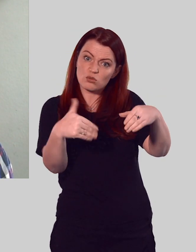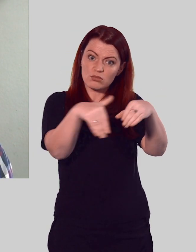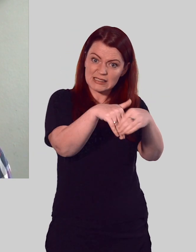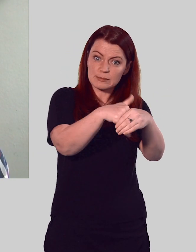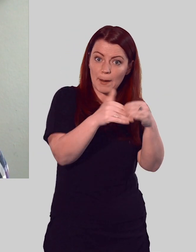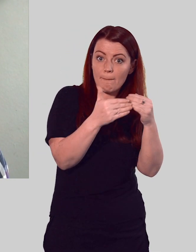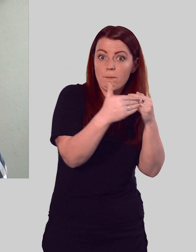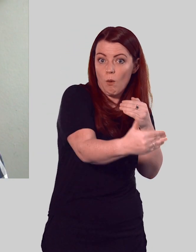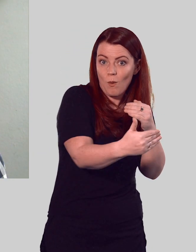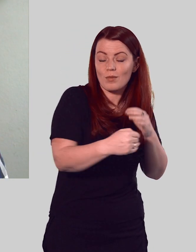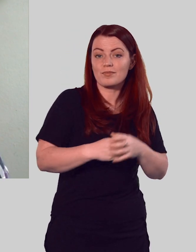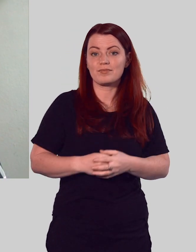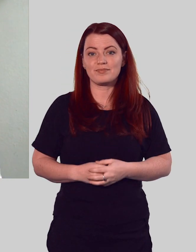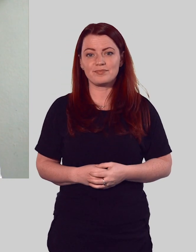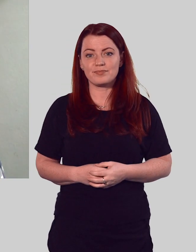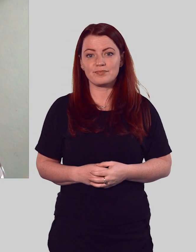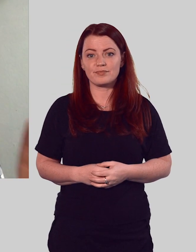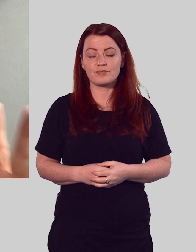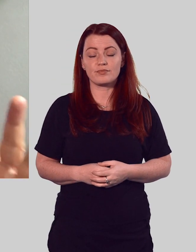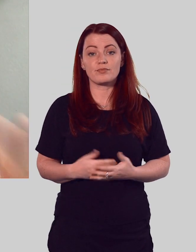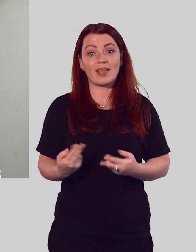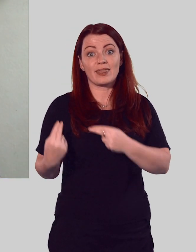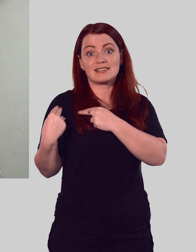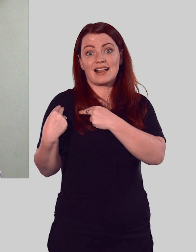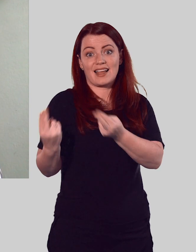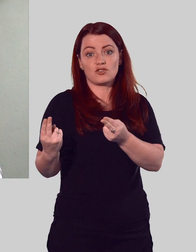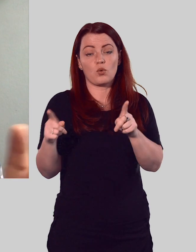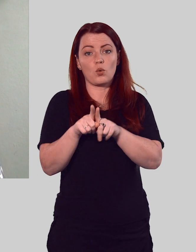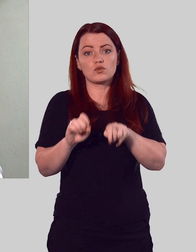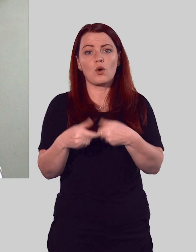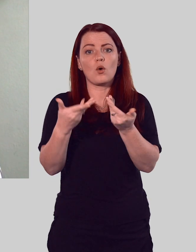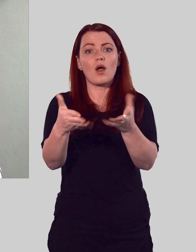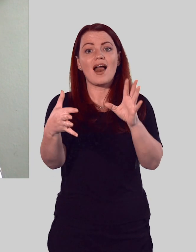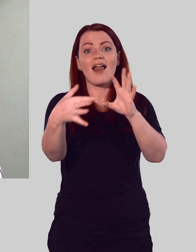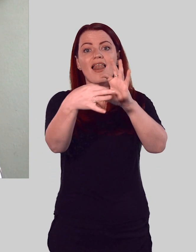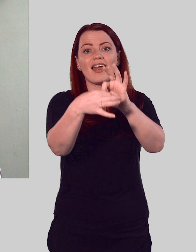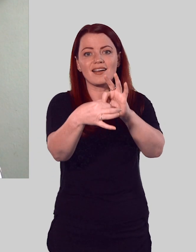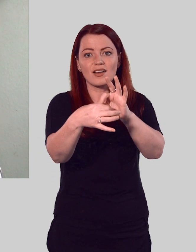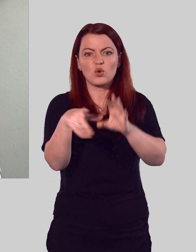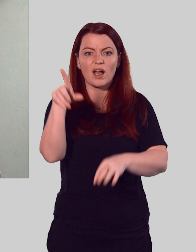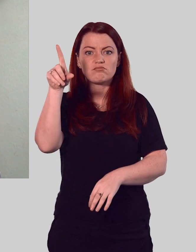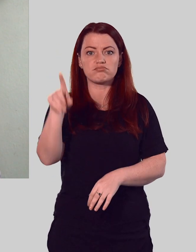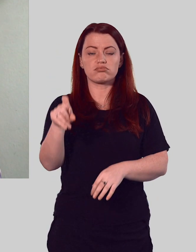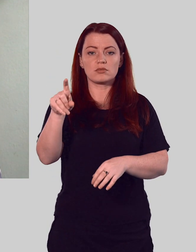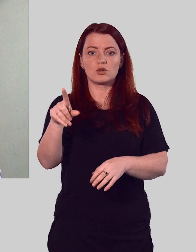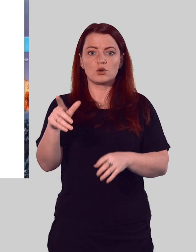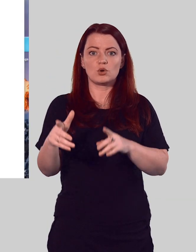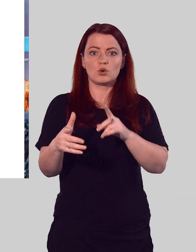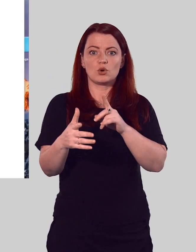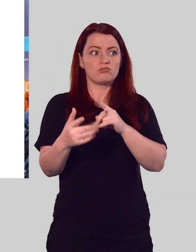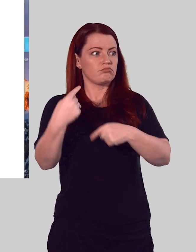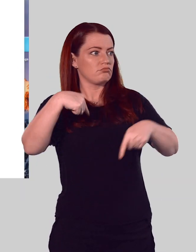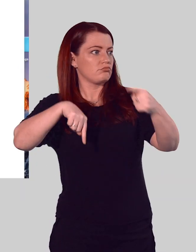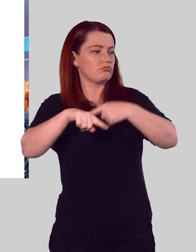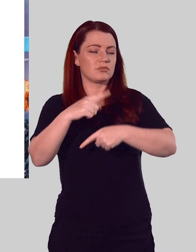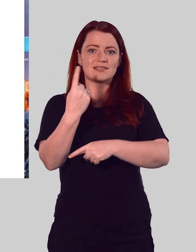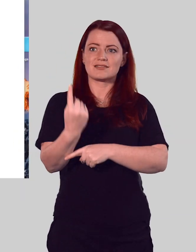So in The Delegation we also give you a link you can open to find yourself in the conference centre next to the hotel